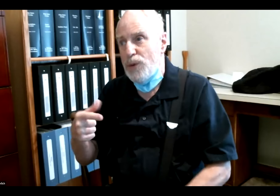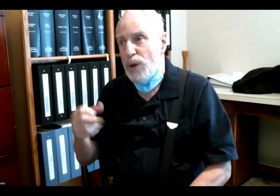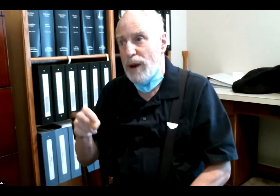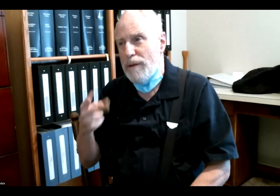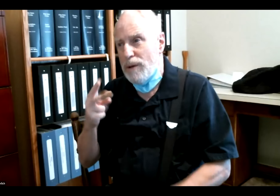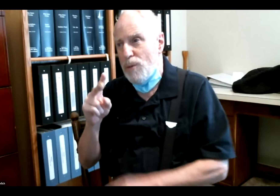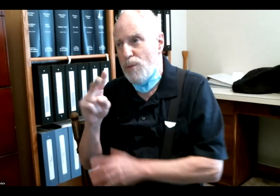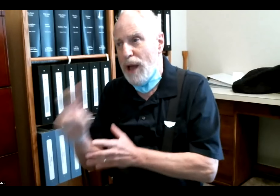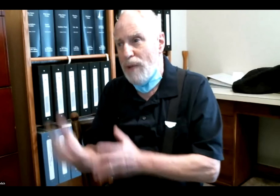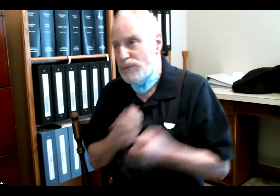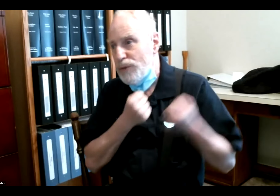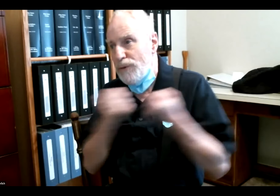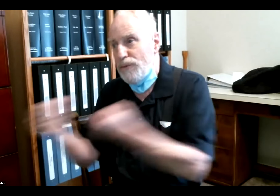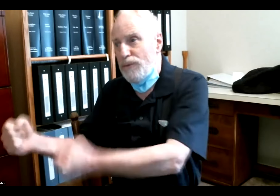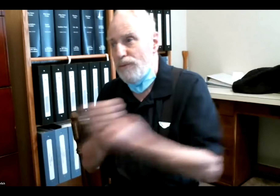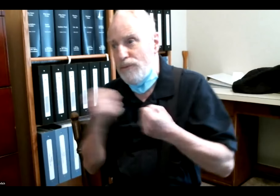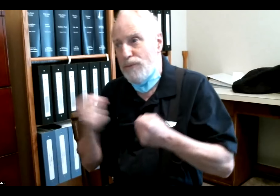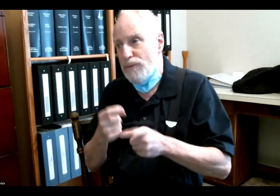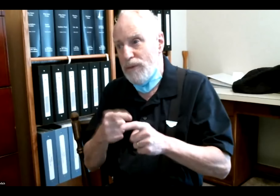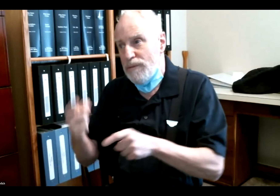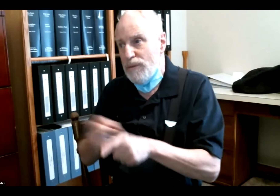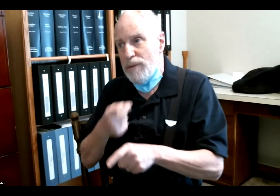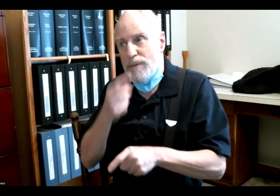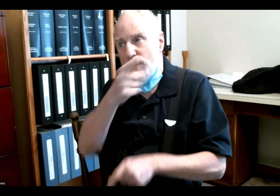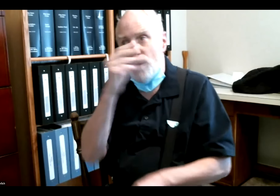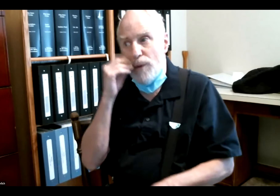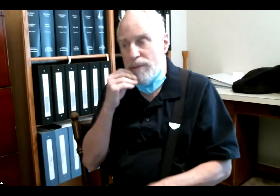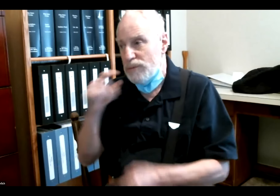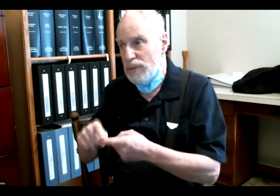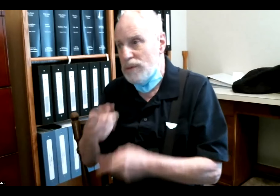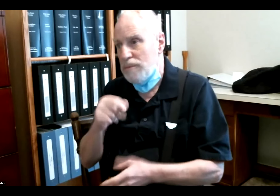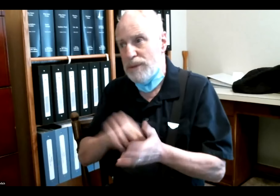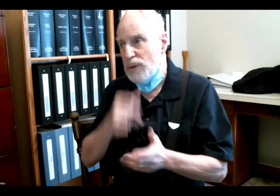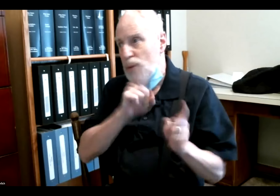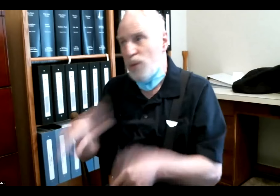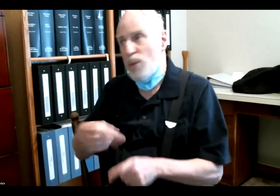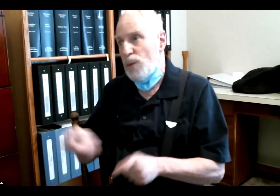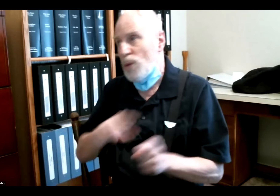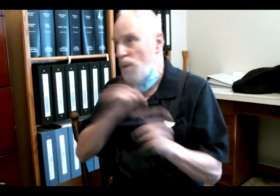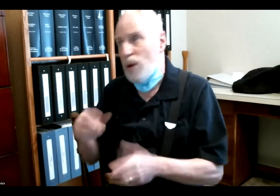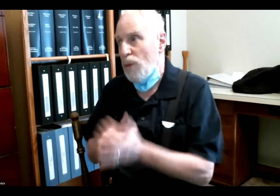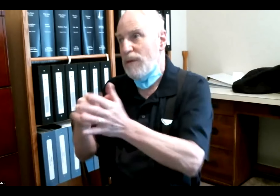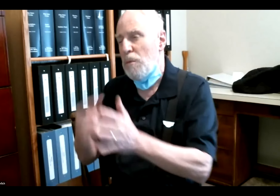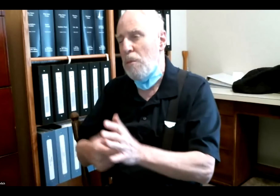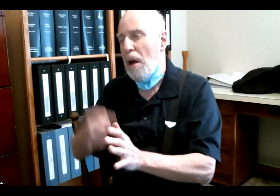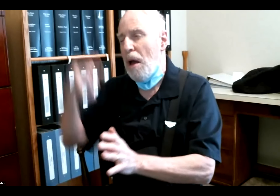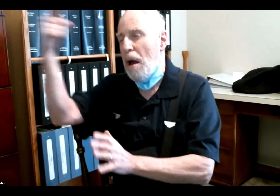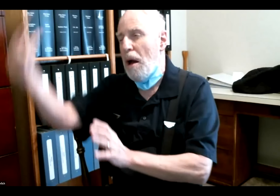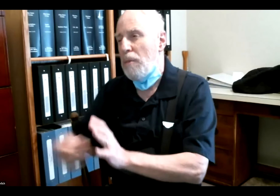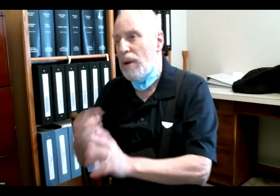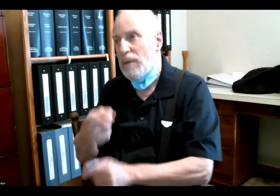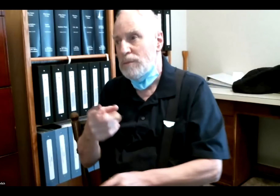he lives in Logan with a two hour commute from home to here, he doesn't come here often